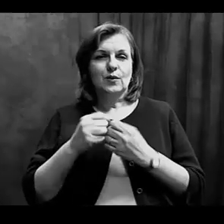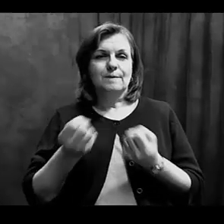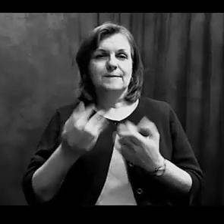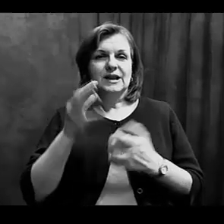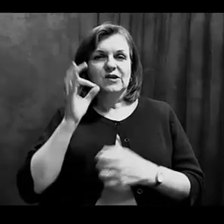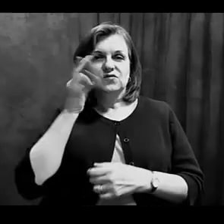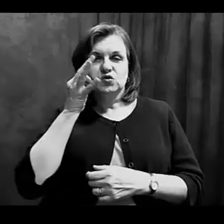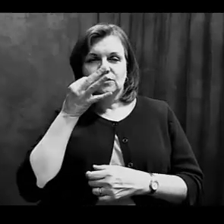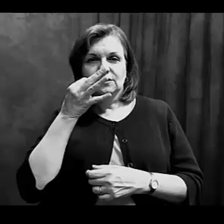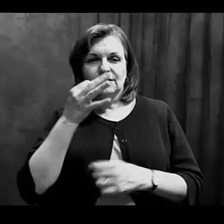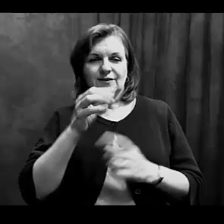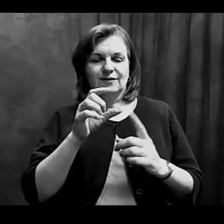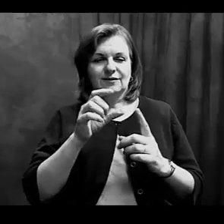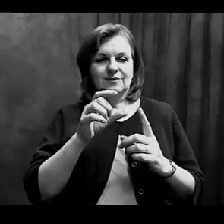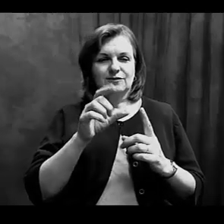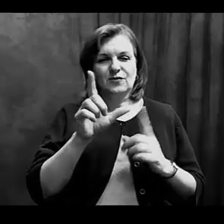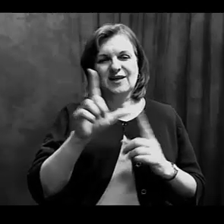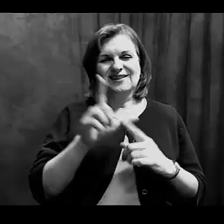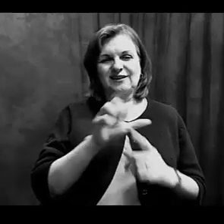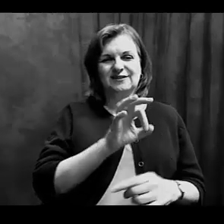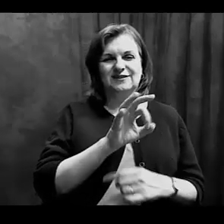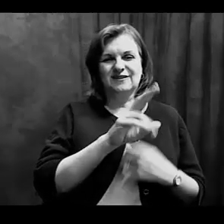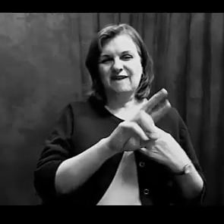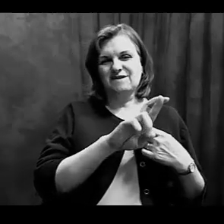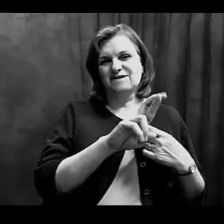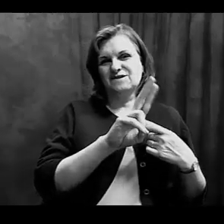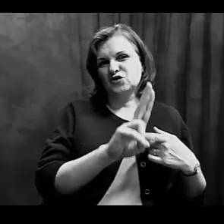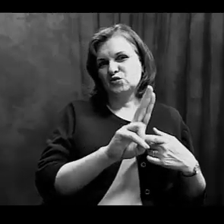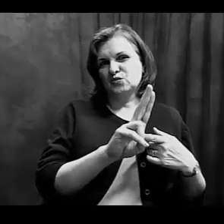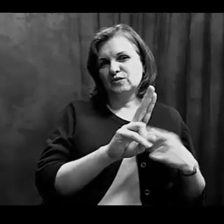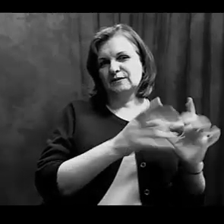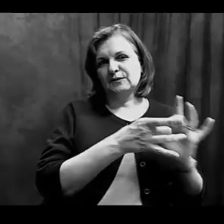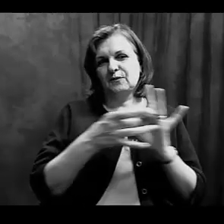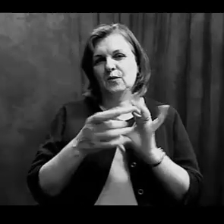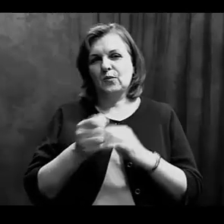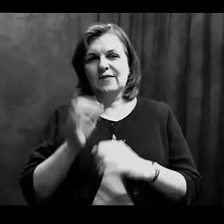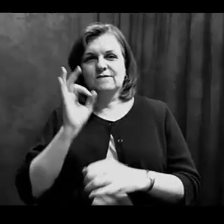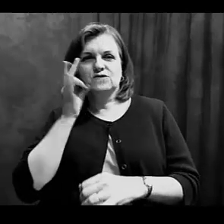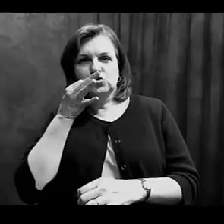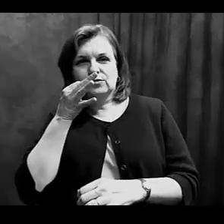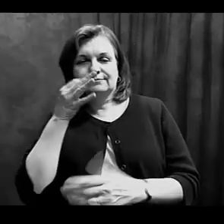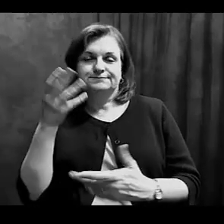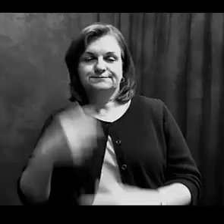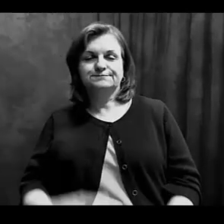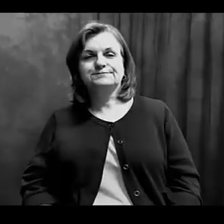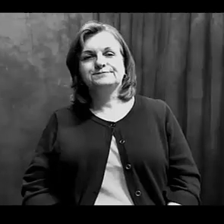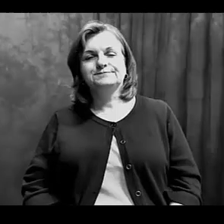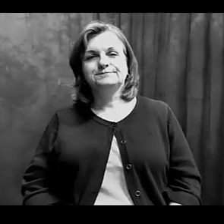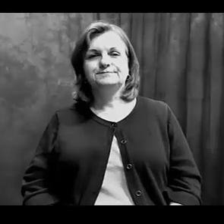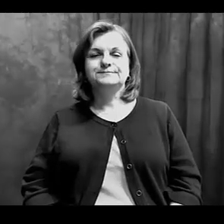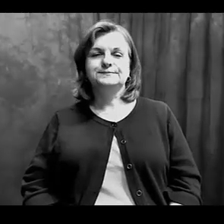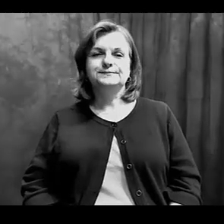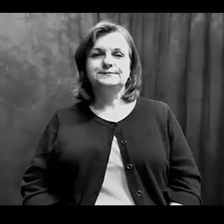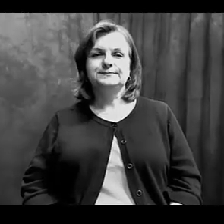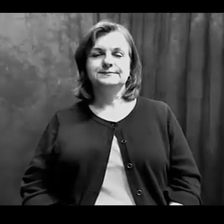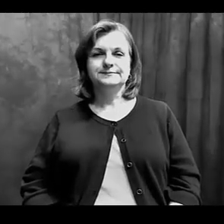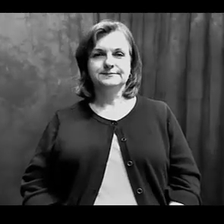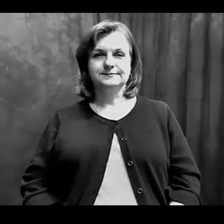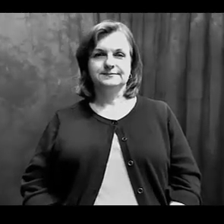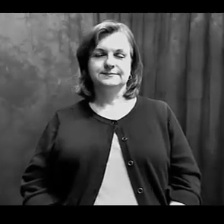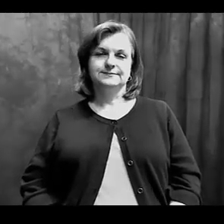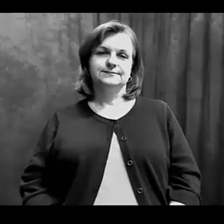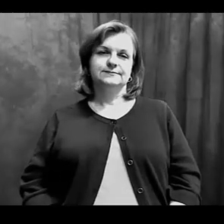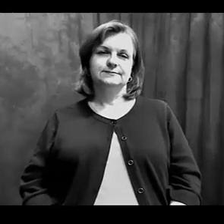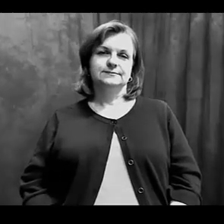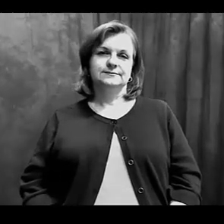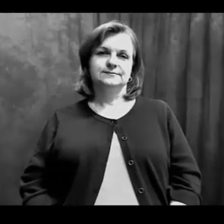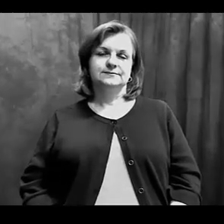sugar associated with many fruits so "fru" can help you remember that that's associated with fruit